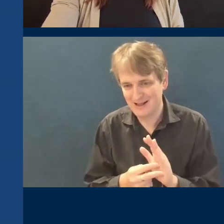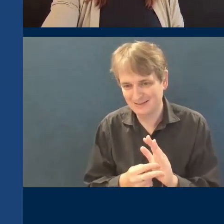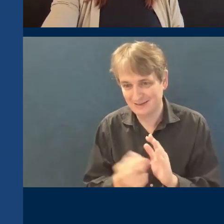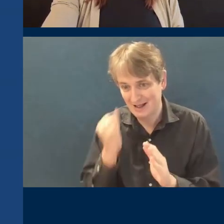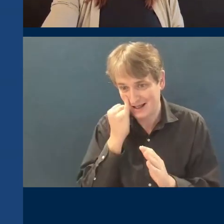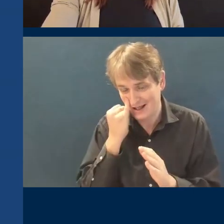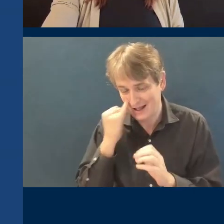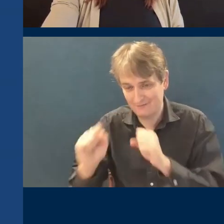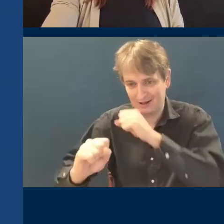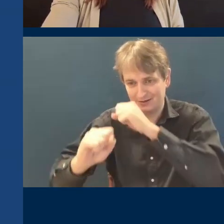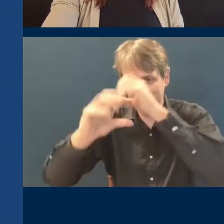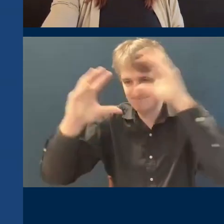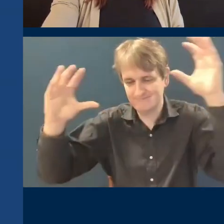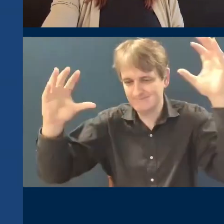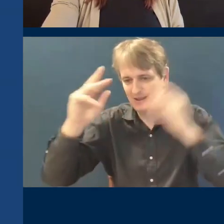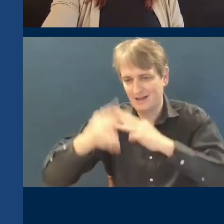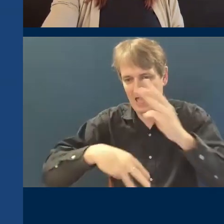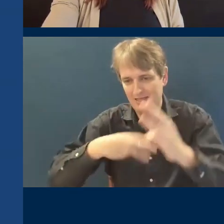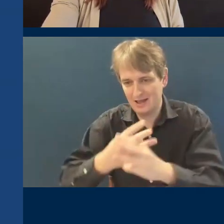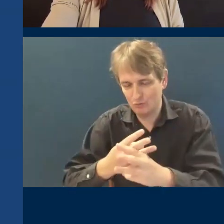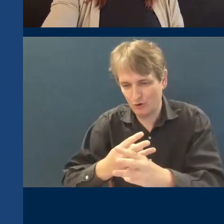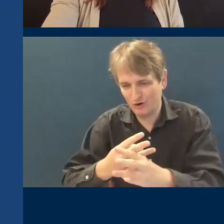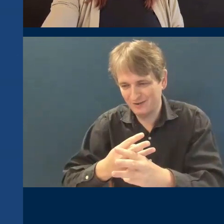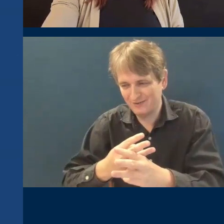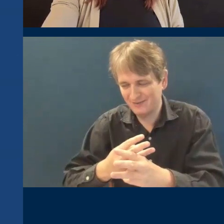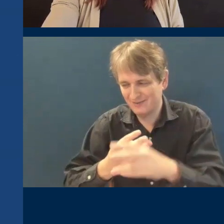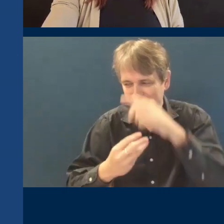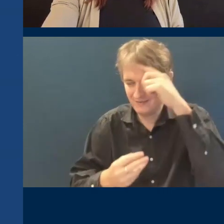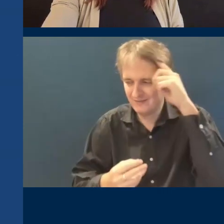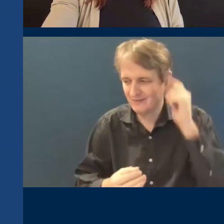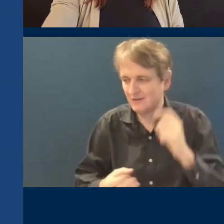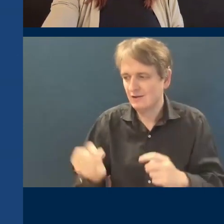What that means is, if you're envisioning a world.